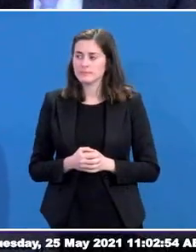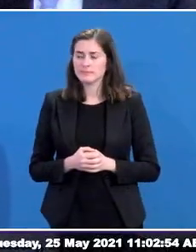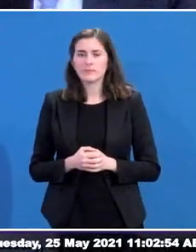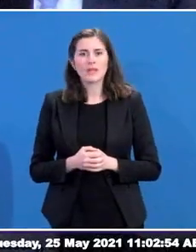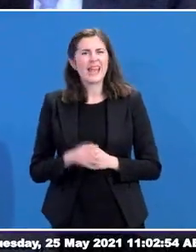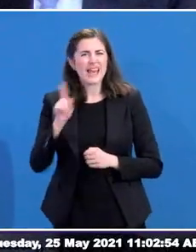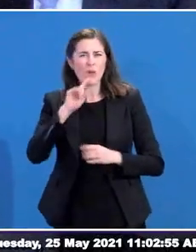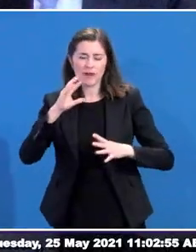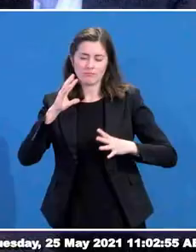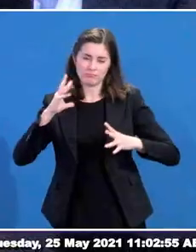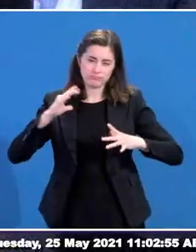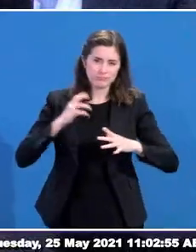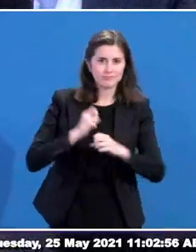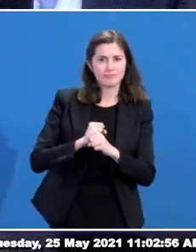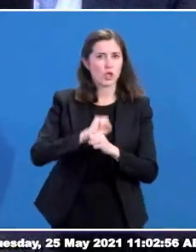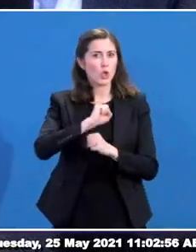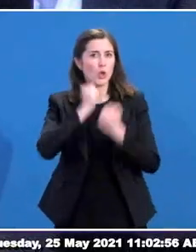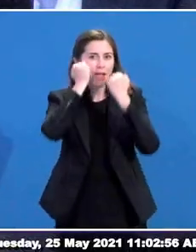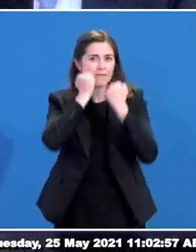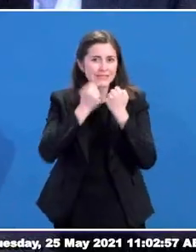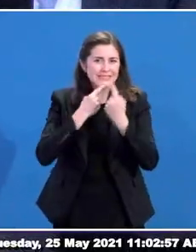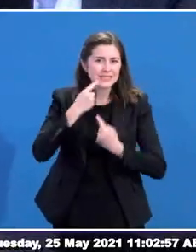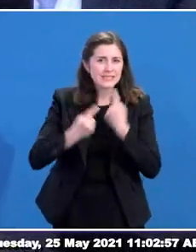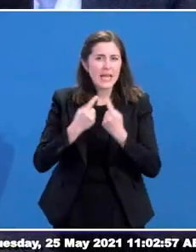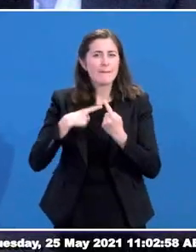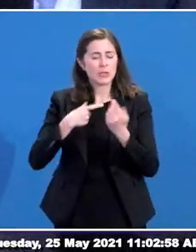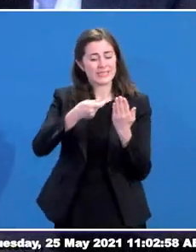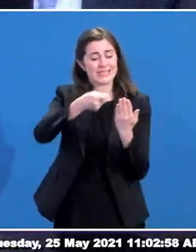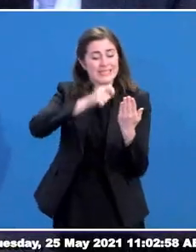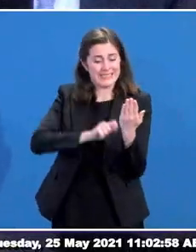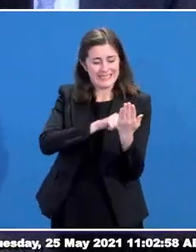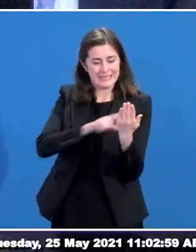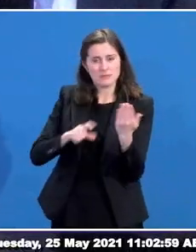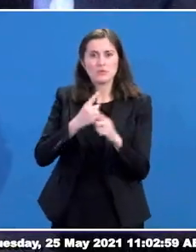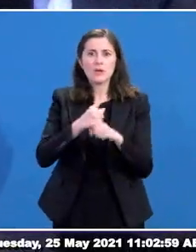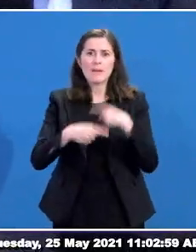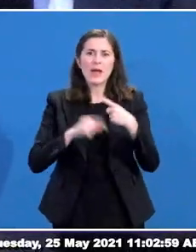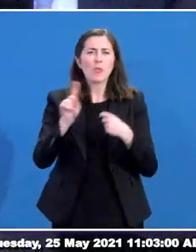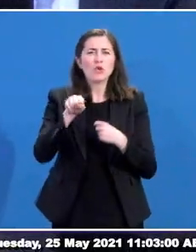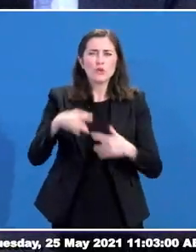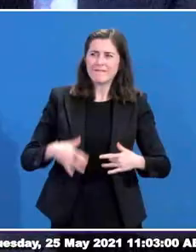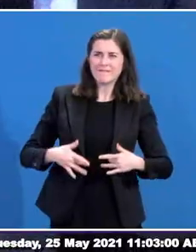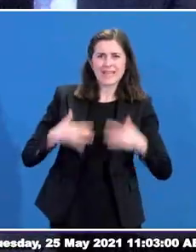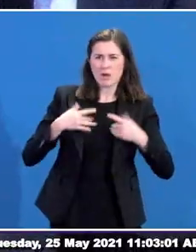because the next part of your statement deals with systemic issues of concern. Yap. MS EASTMAN: And looking